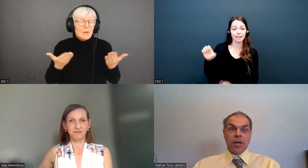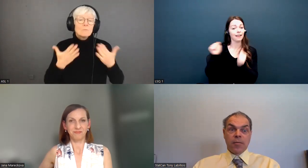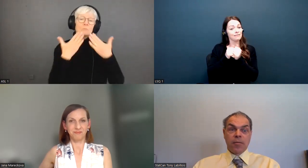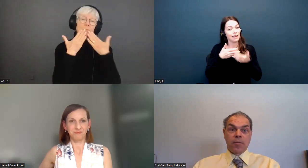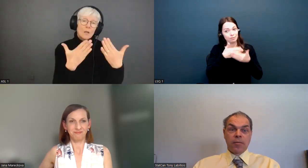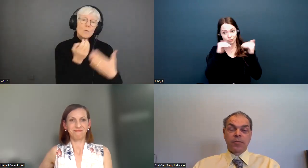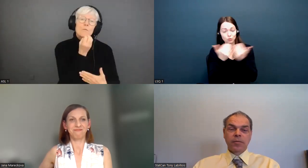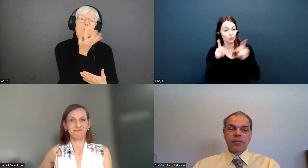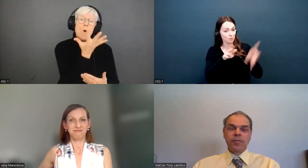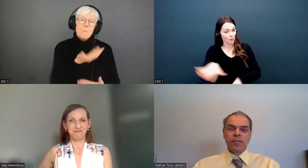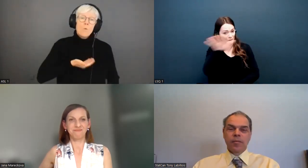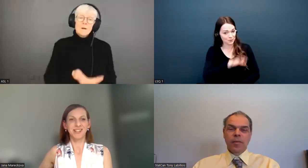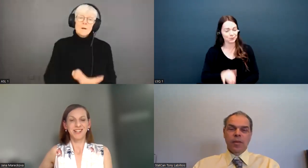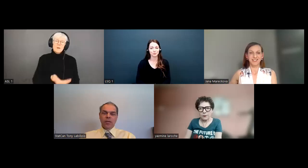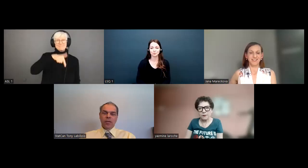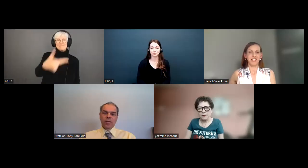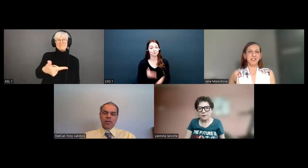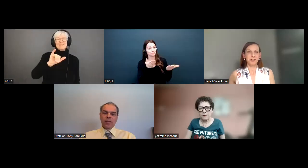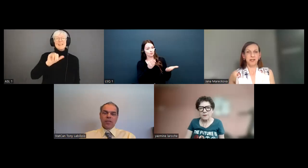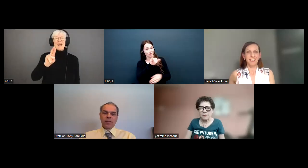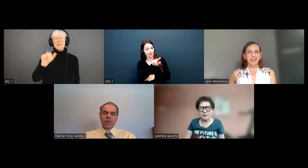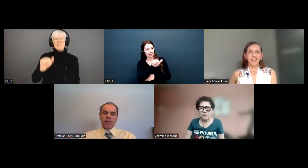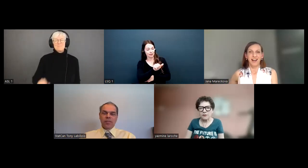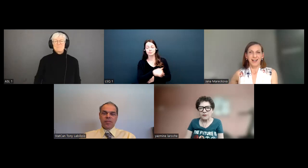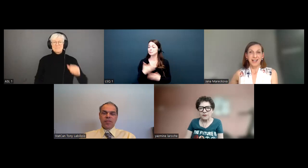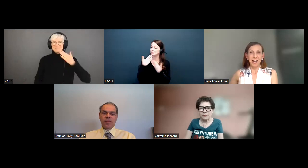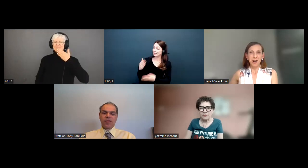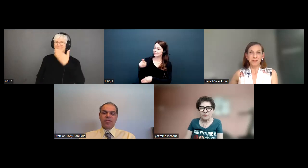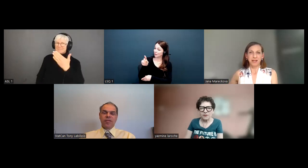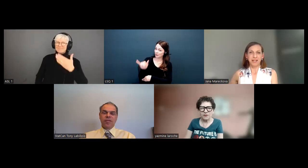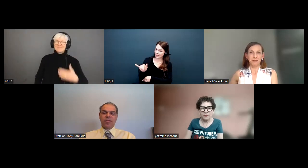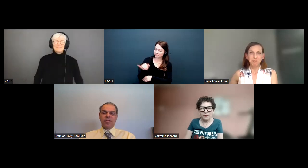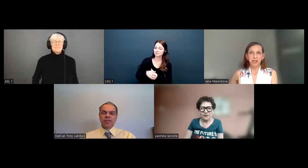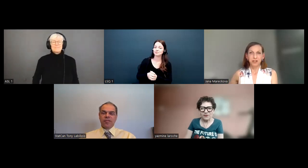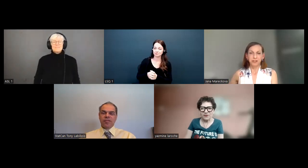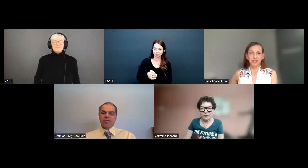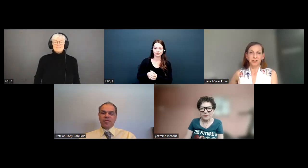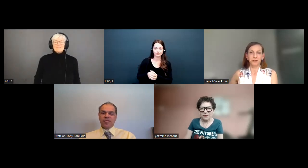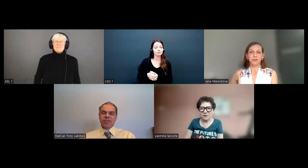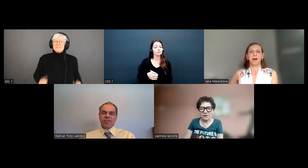welcome. Jana, go ahead. Thank you, Tony and now it's my great pleasure to introduce our